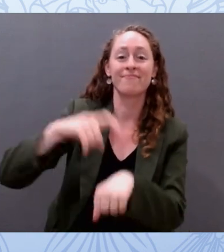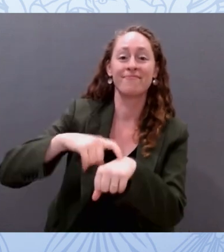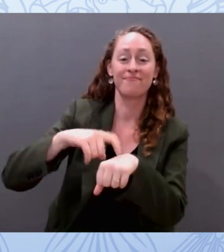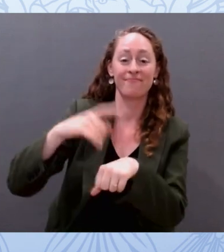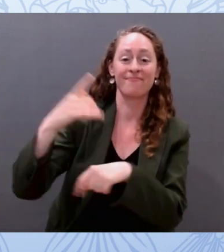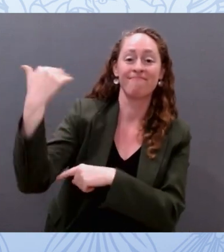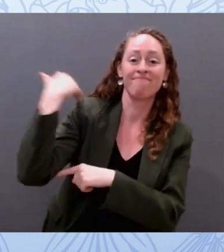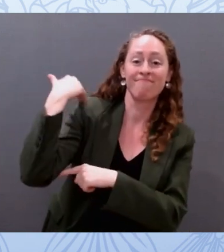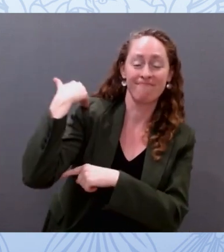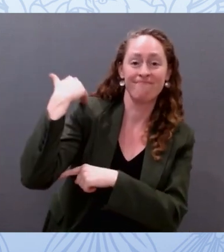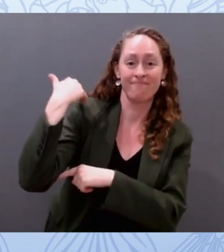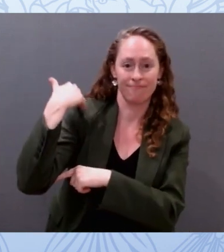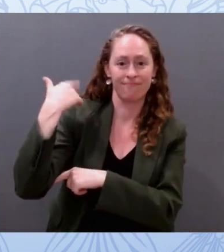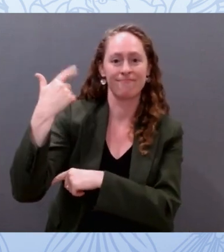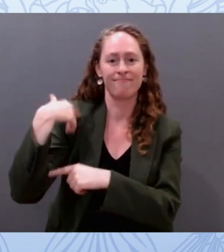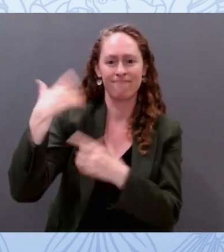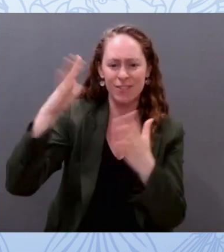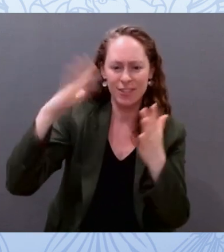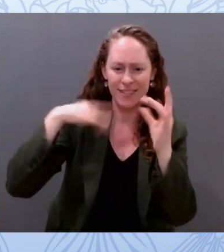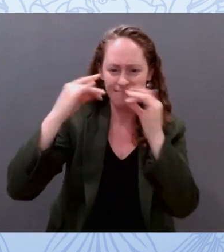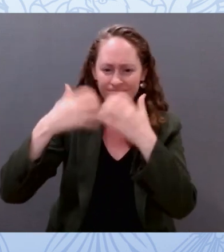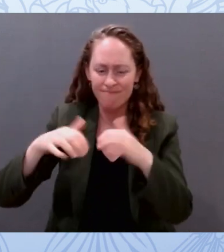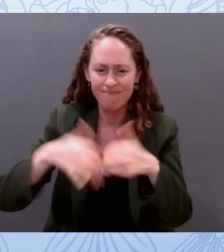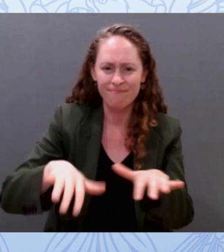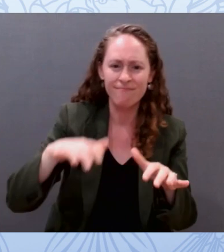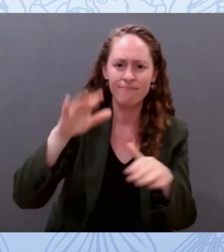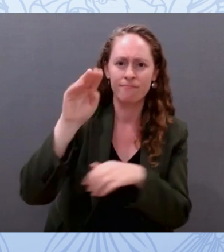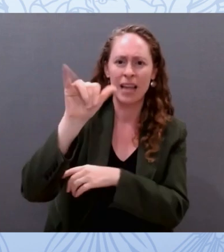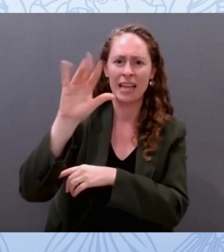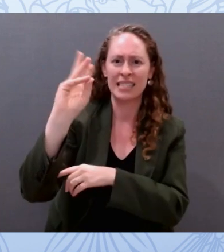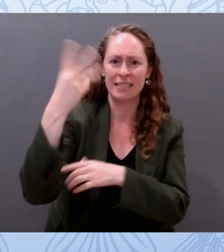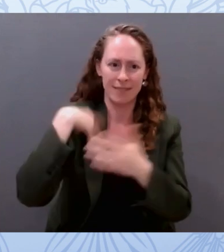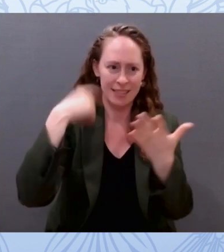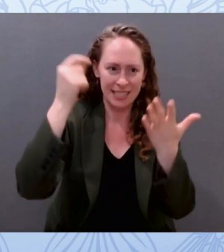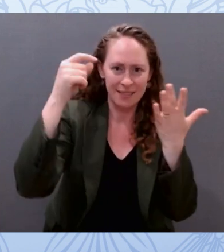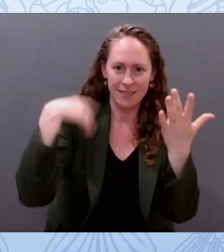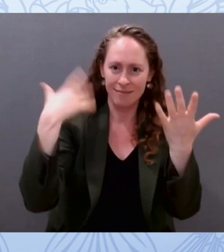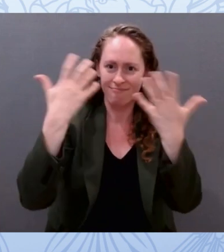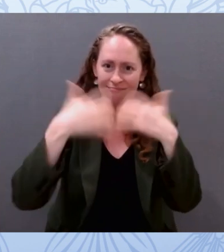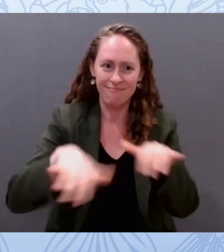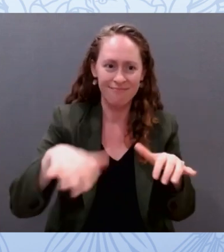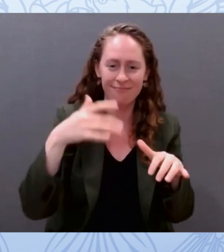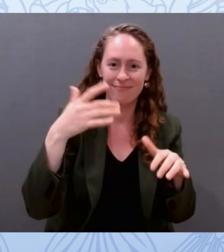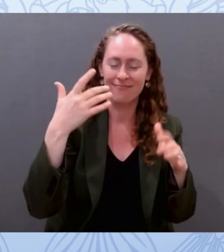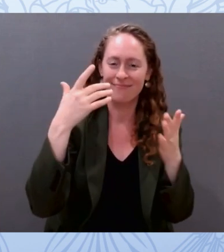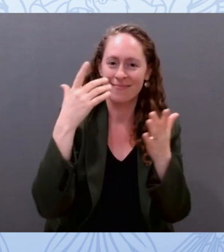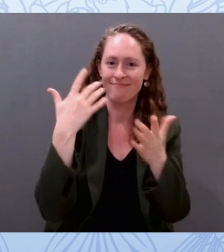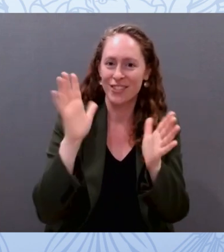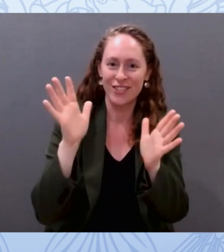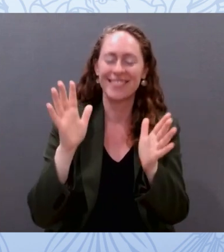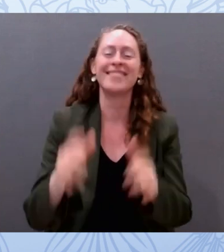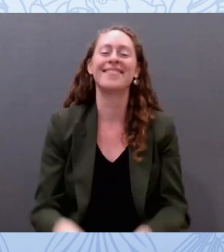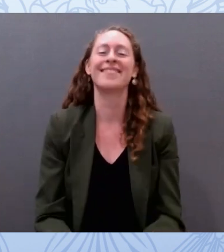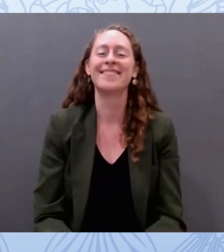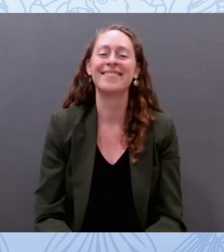And I teach English -- and for my first lesson.